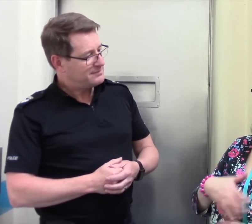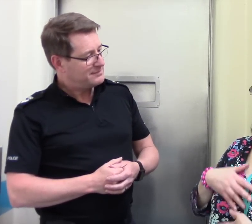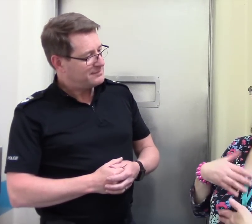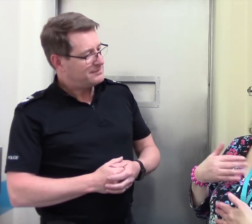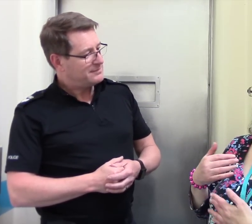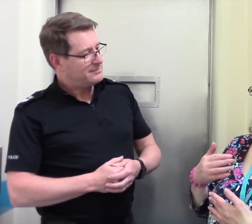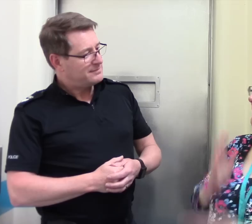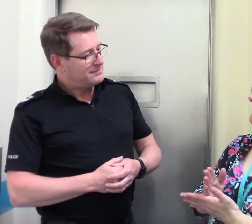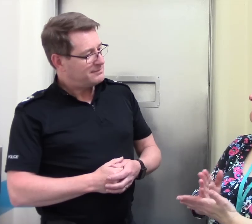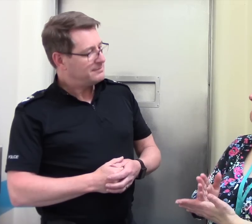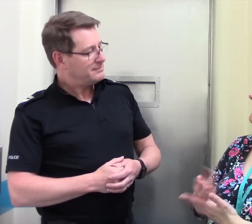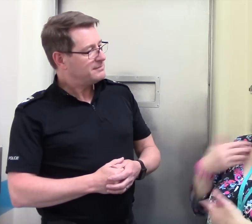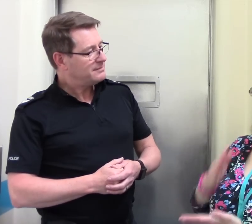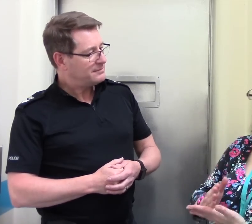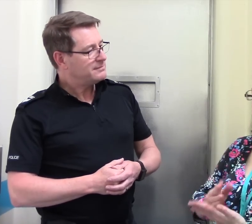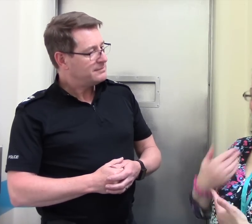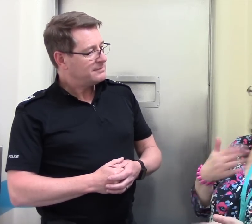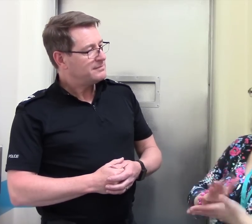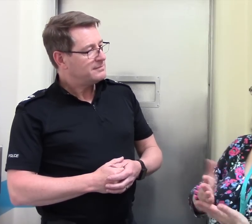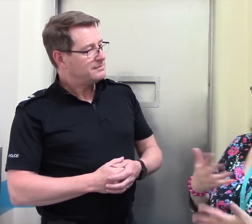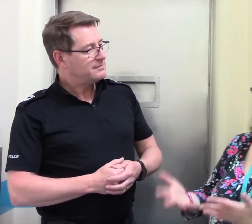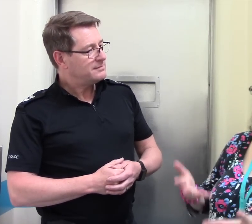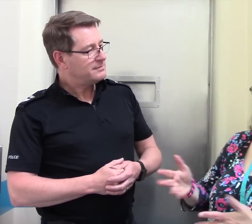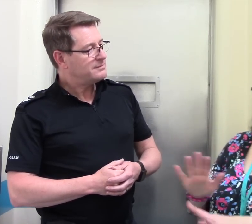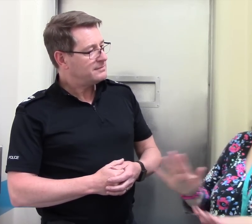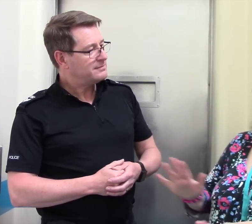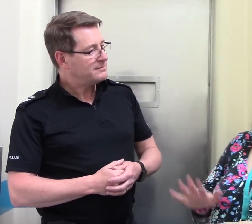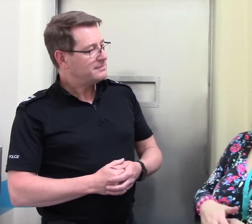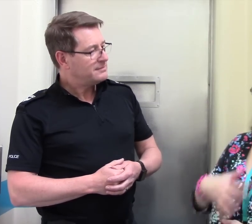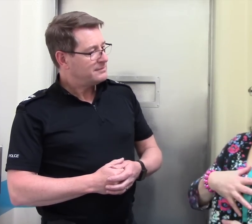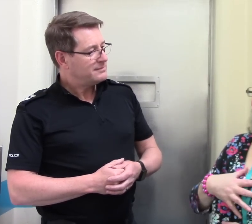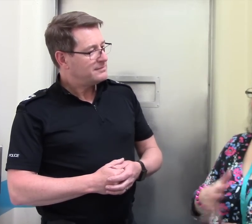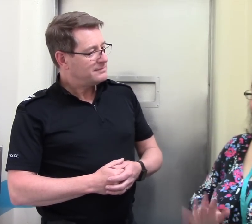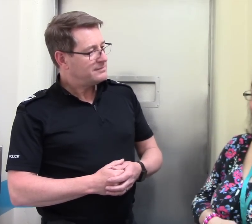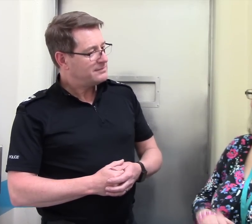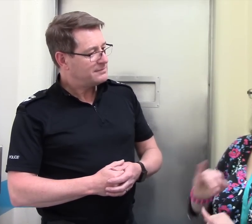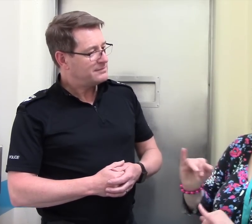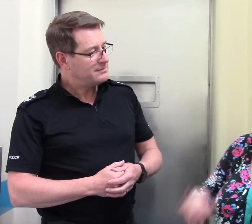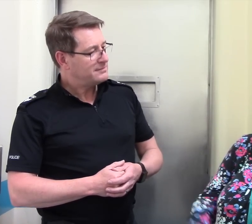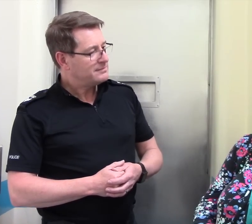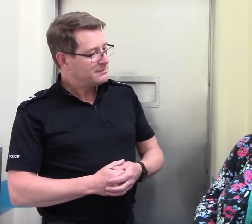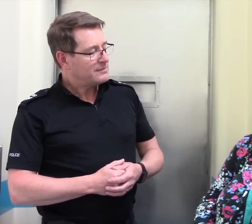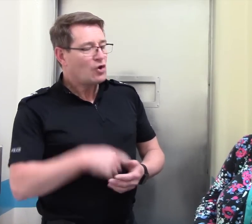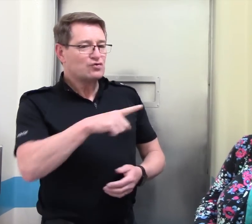it felt real - it wasn't real, but it felt real. It was awful.